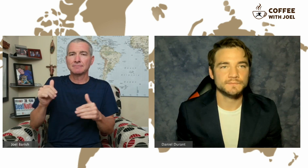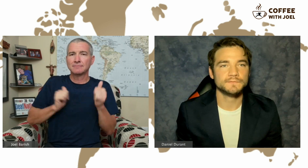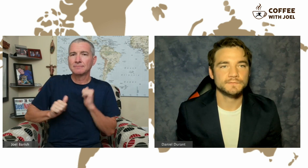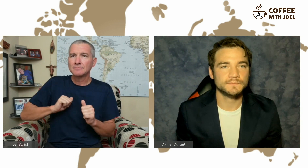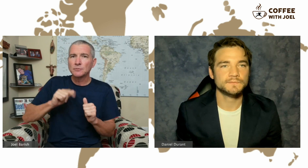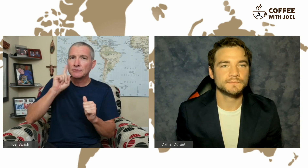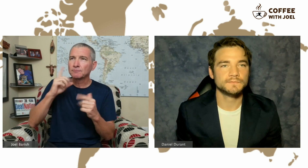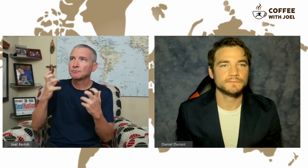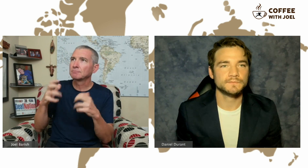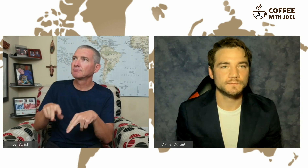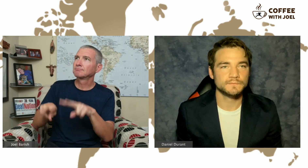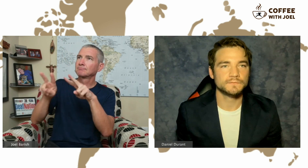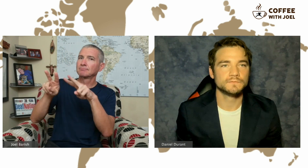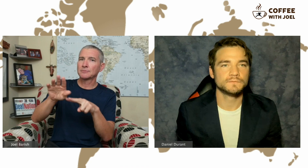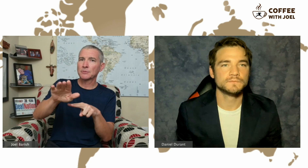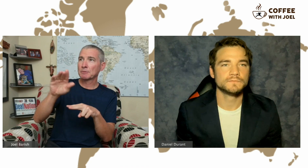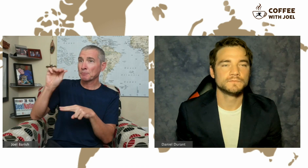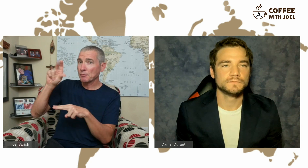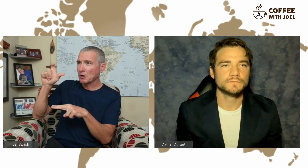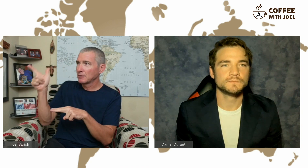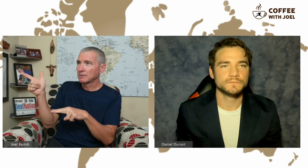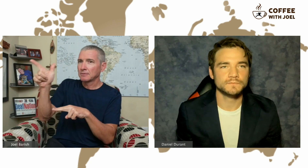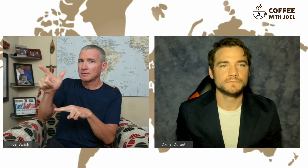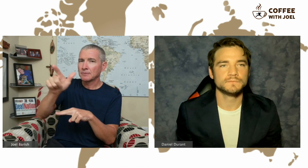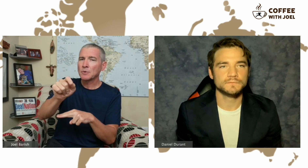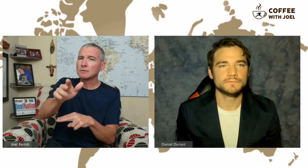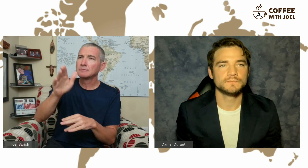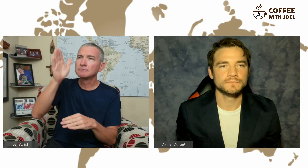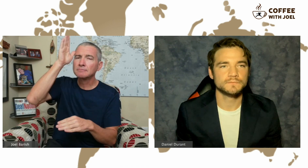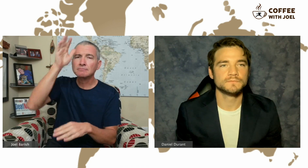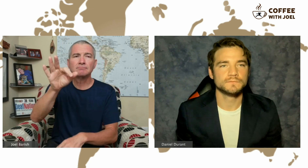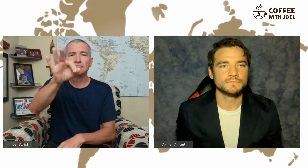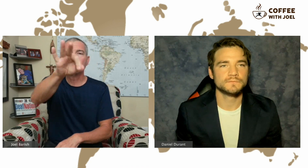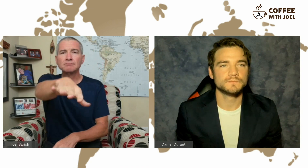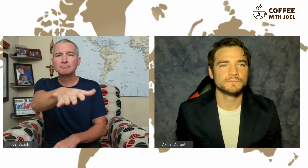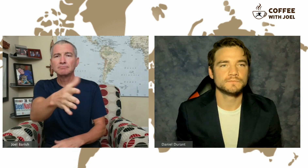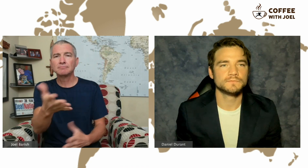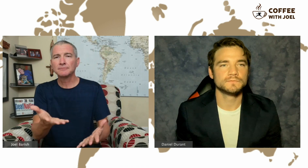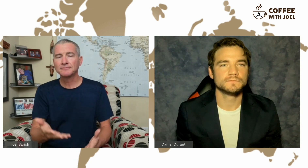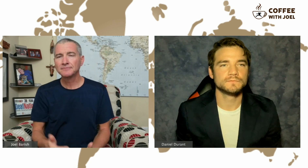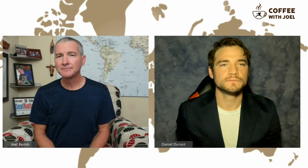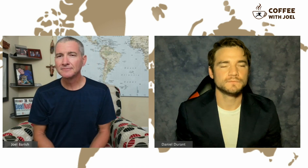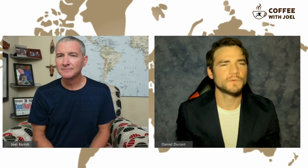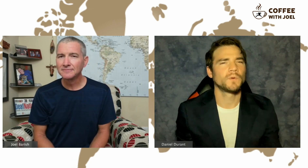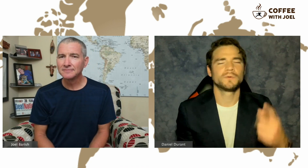with the next generation of deaf actors?